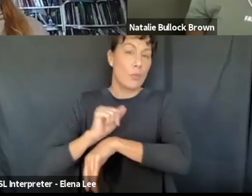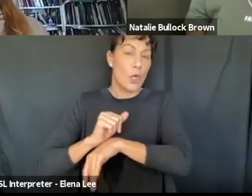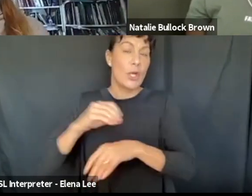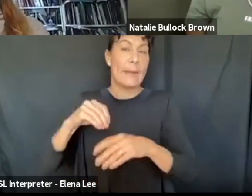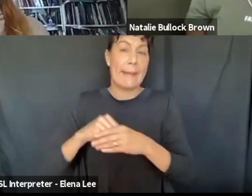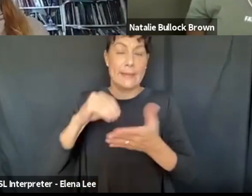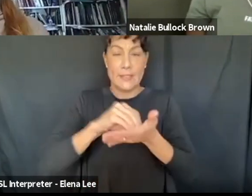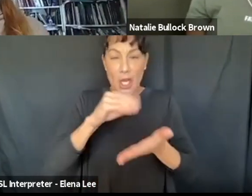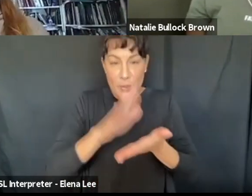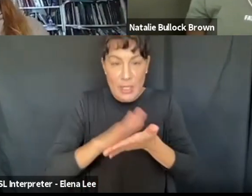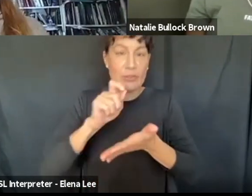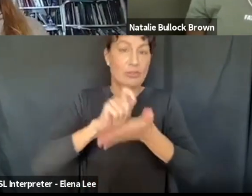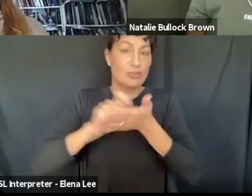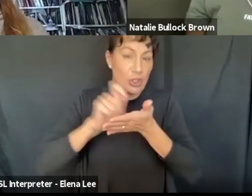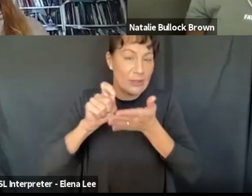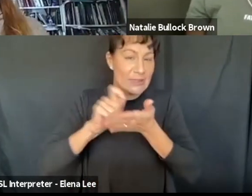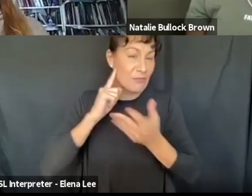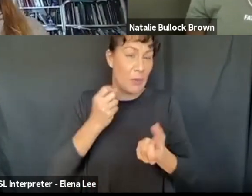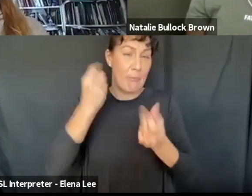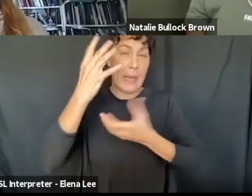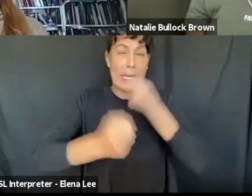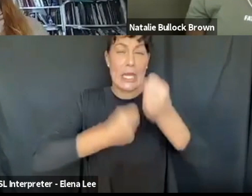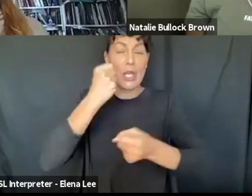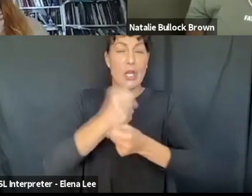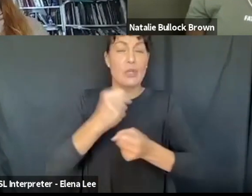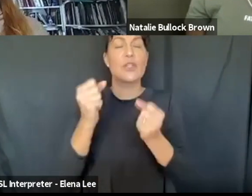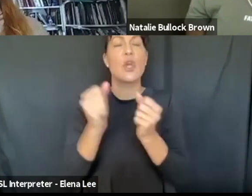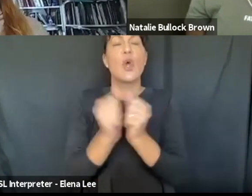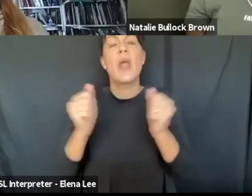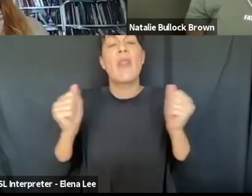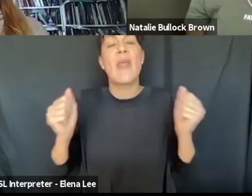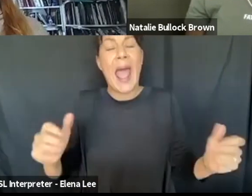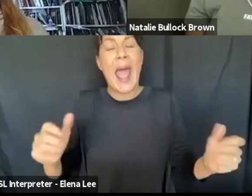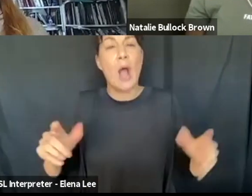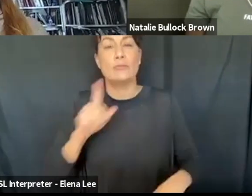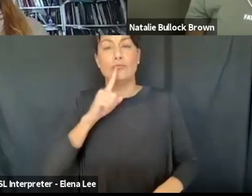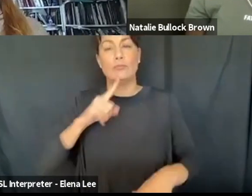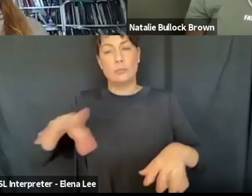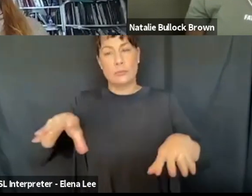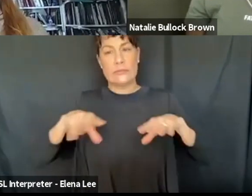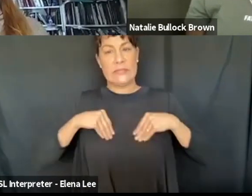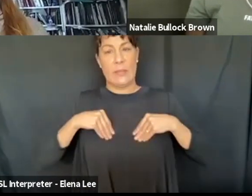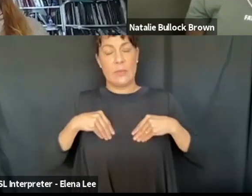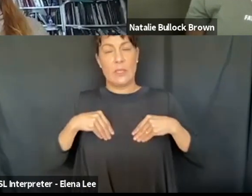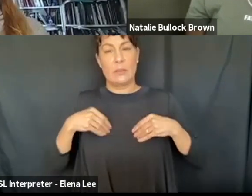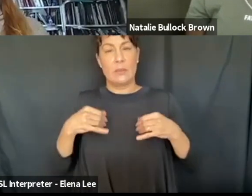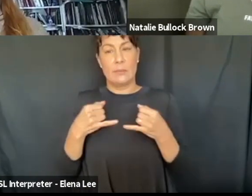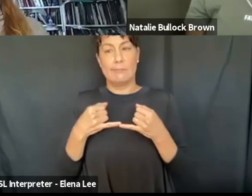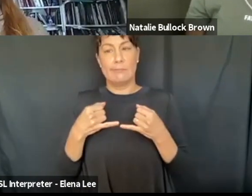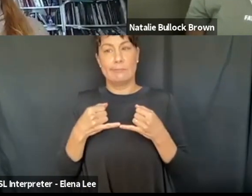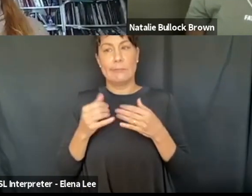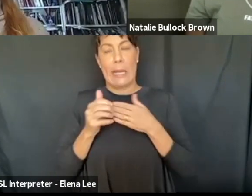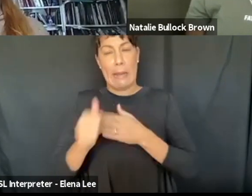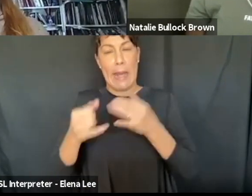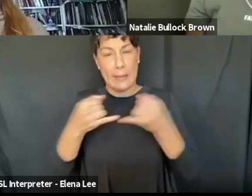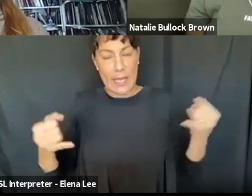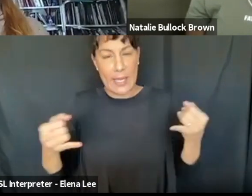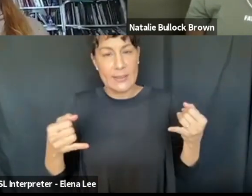for so long without broadly accepted guidelines. So, clearly, there's some challenges to adopting something.